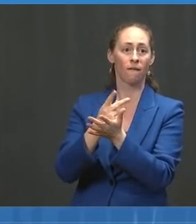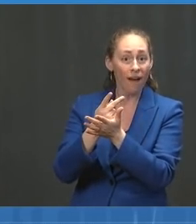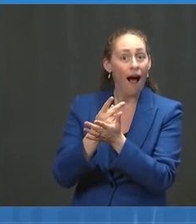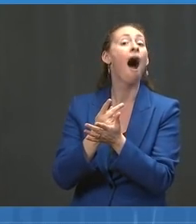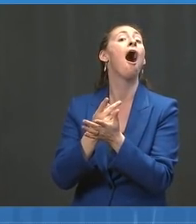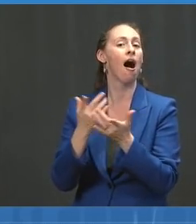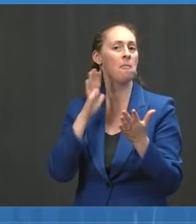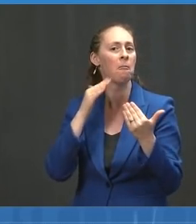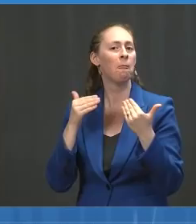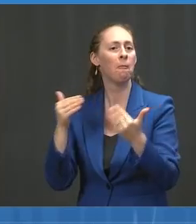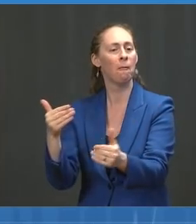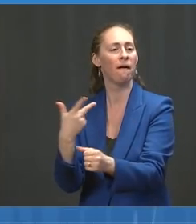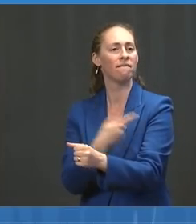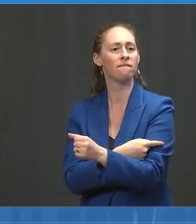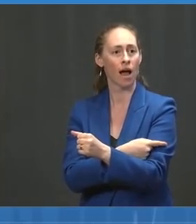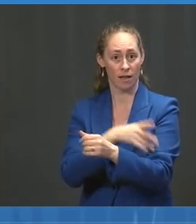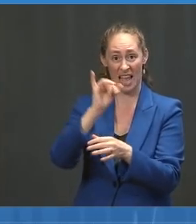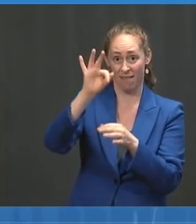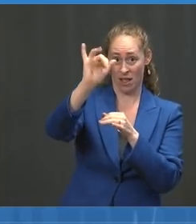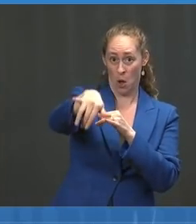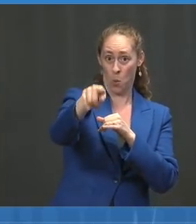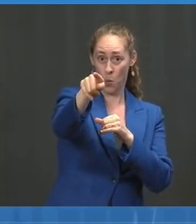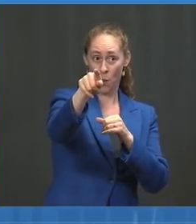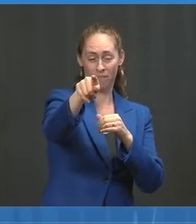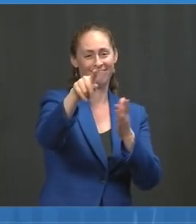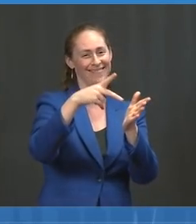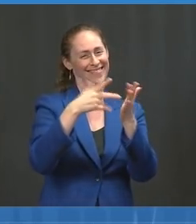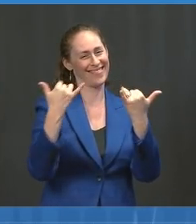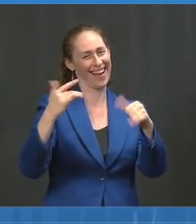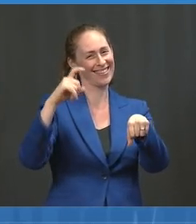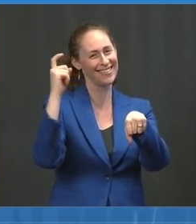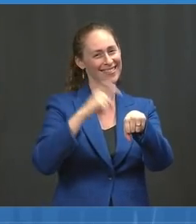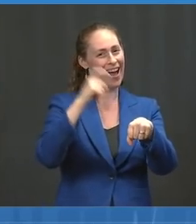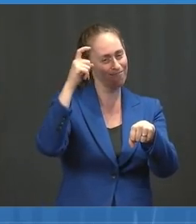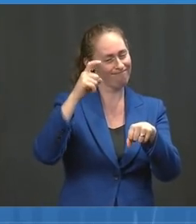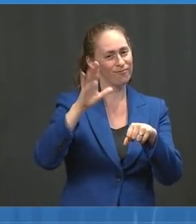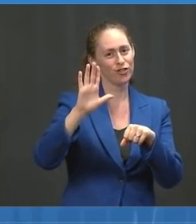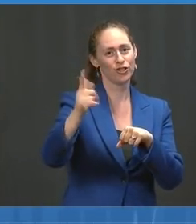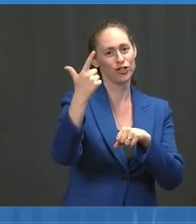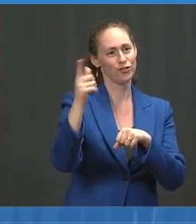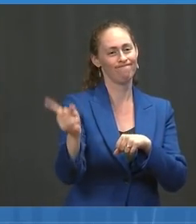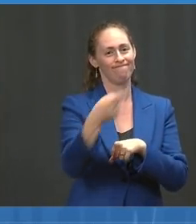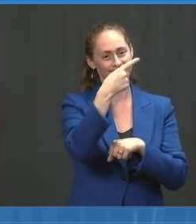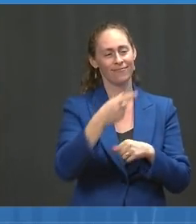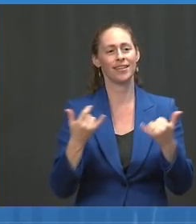And if that's you, the time to get vaccinated is now. I want to talk about what approval will mean